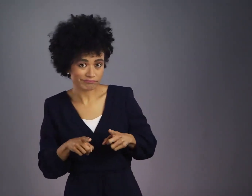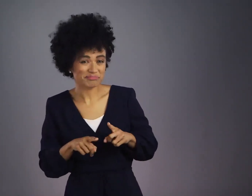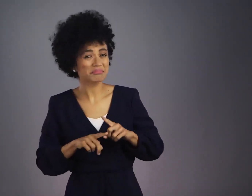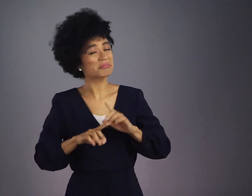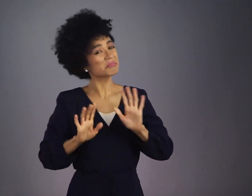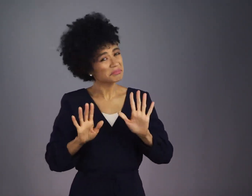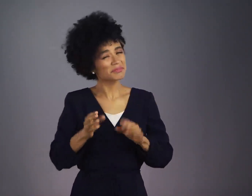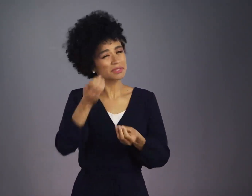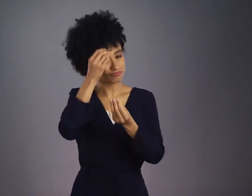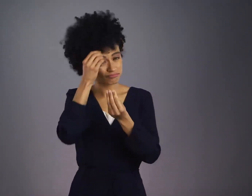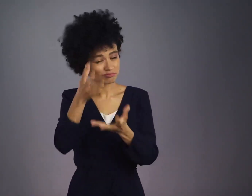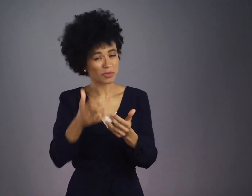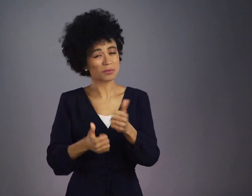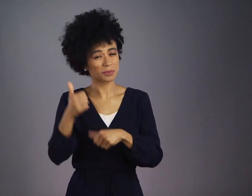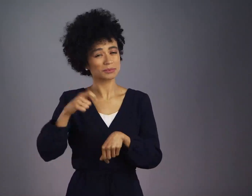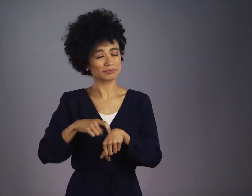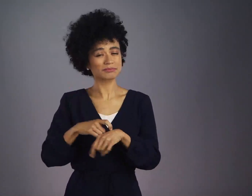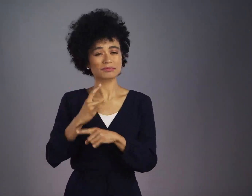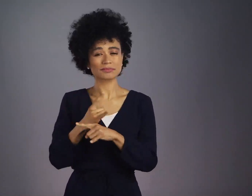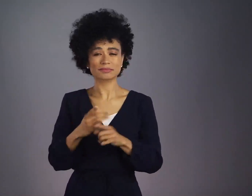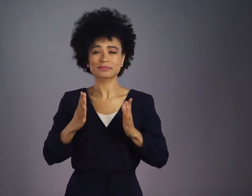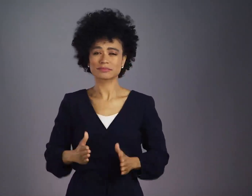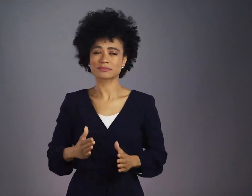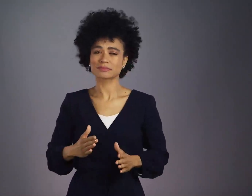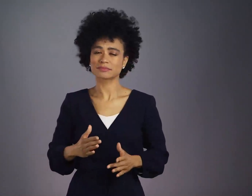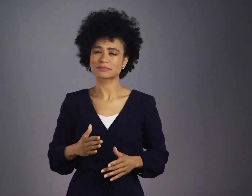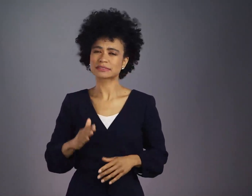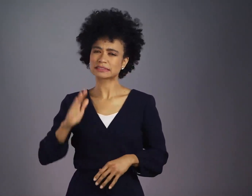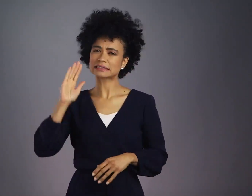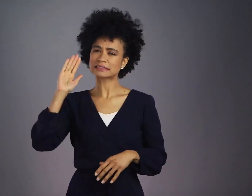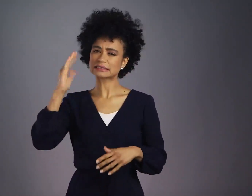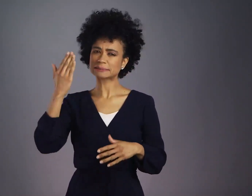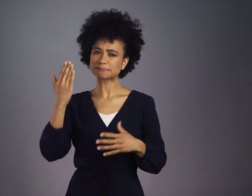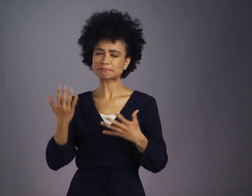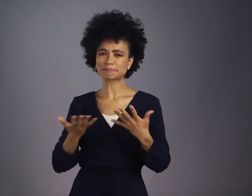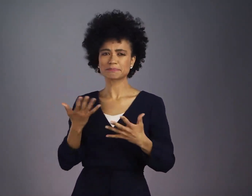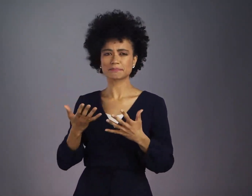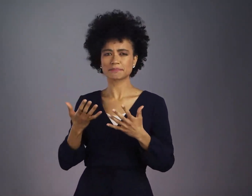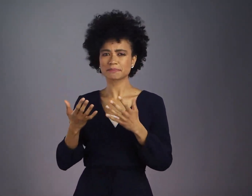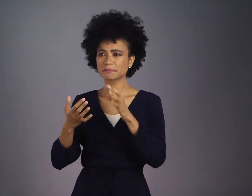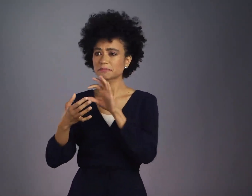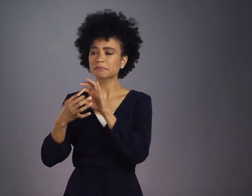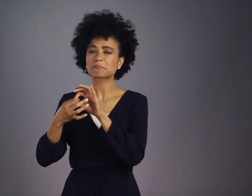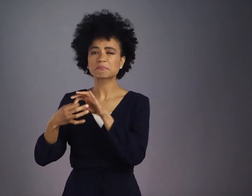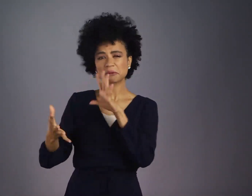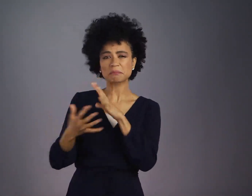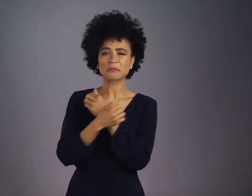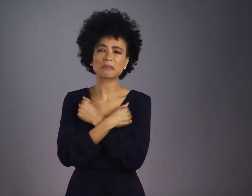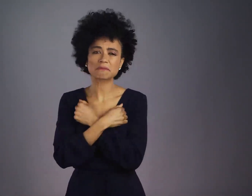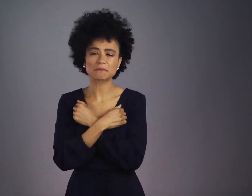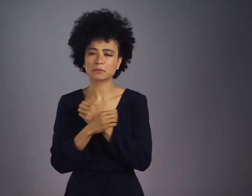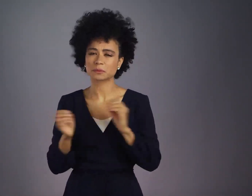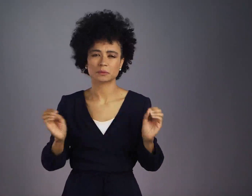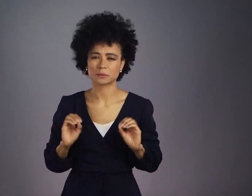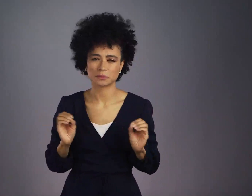You can see that he really does love you with his better self. Of course, there is such a thing as incompatibility,